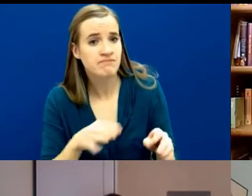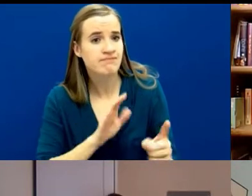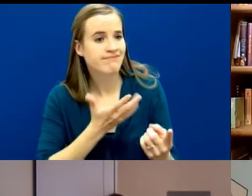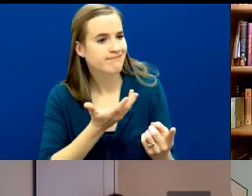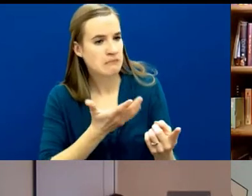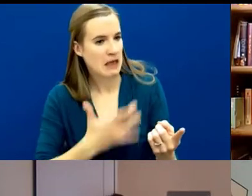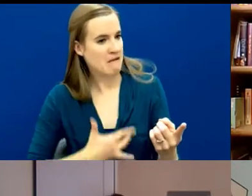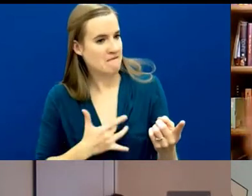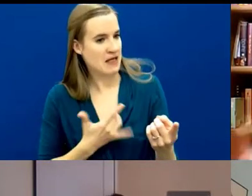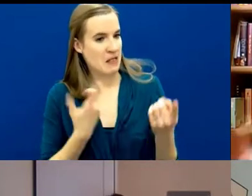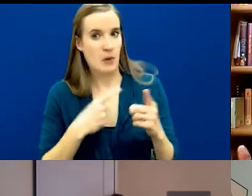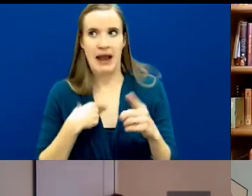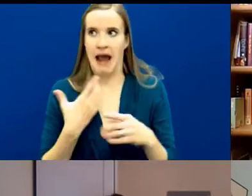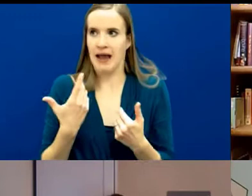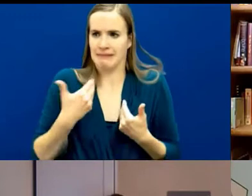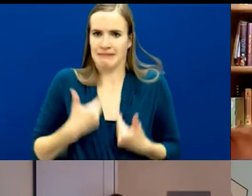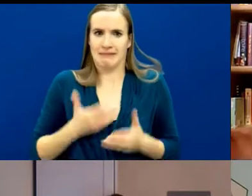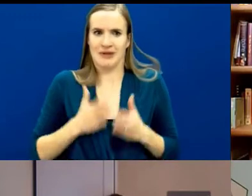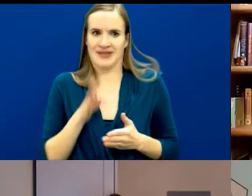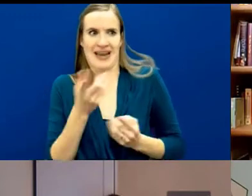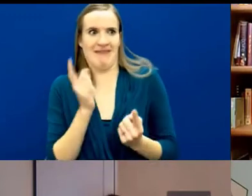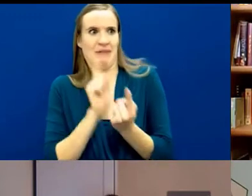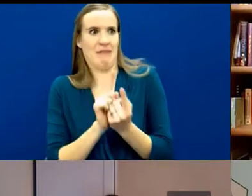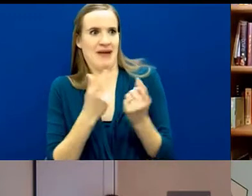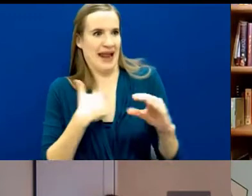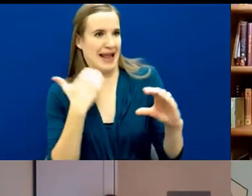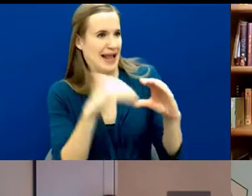email from this complete stranger with this wacky idea?